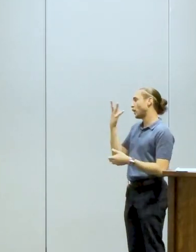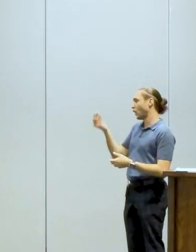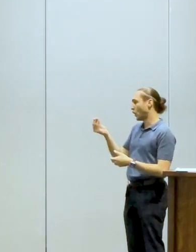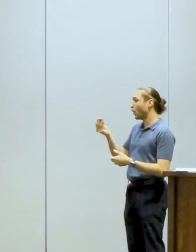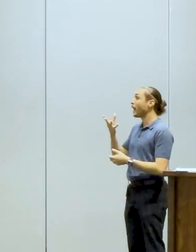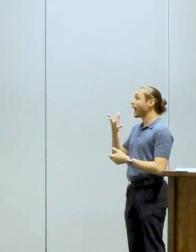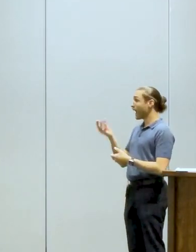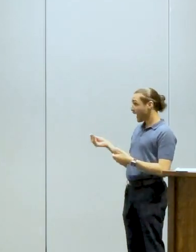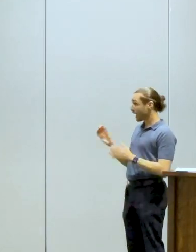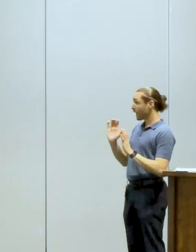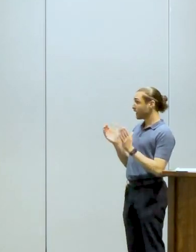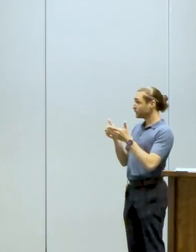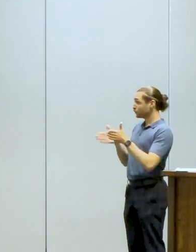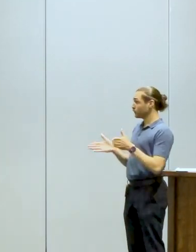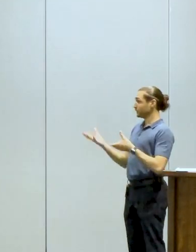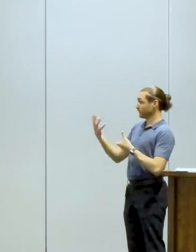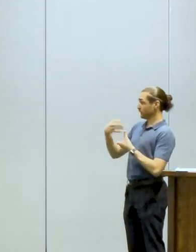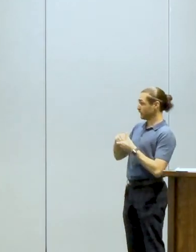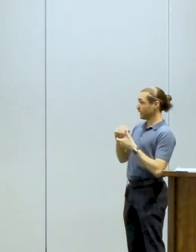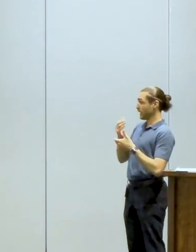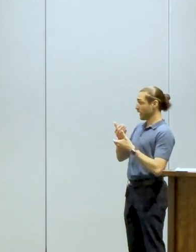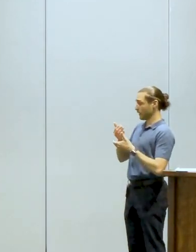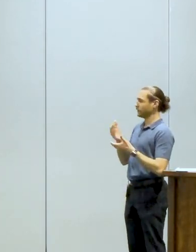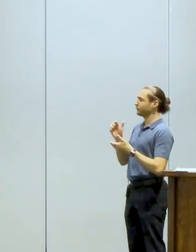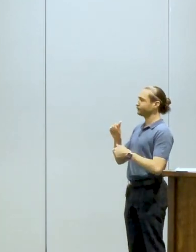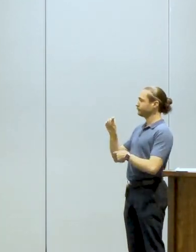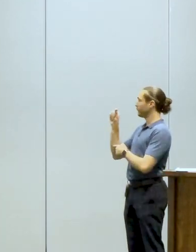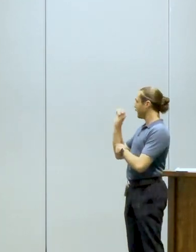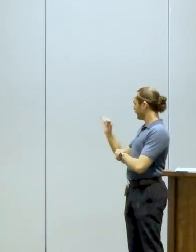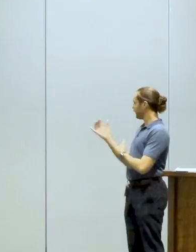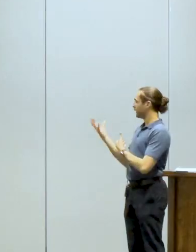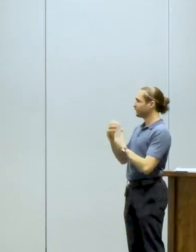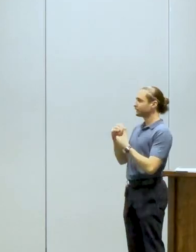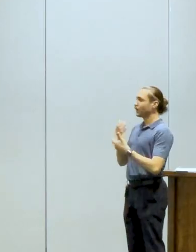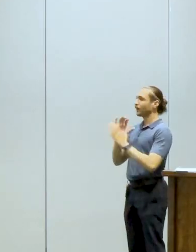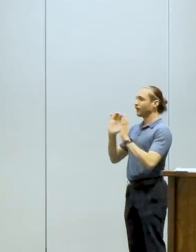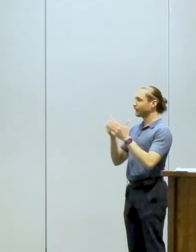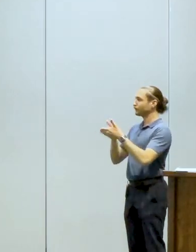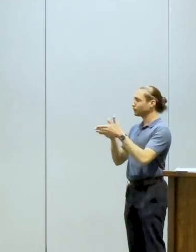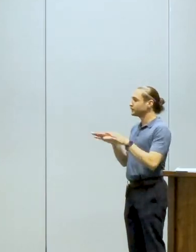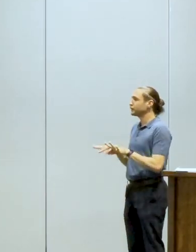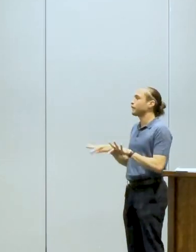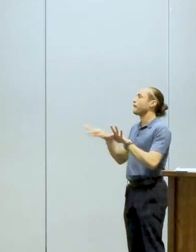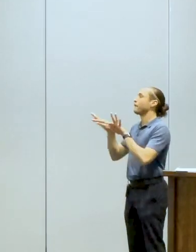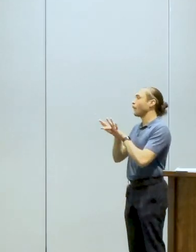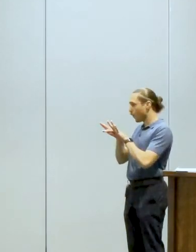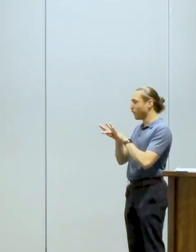classrooms as part of the learning experience too, is a really, really important venture, so I go into some other